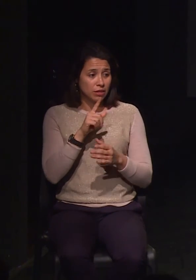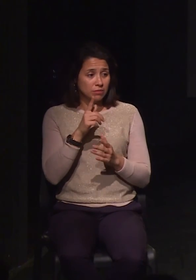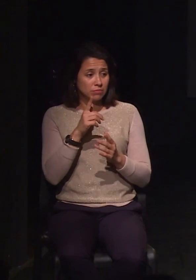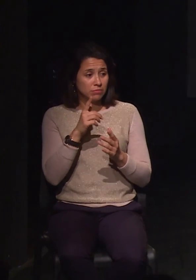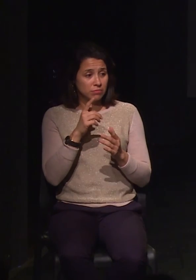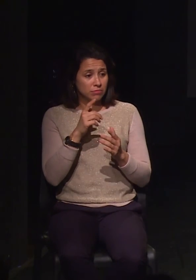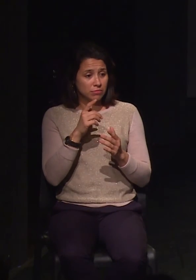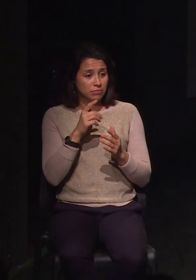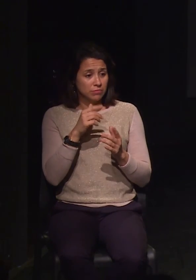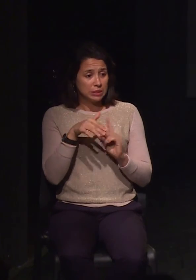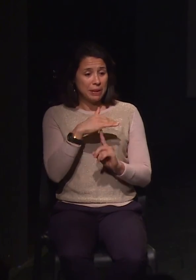No.